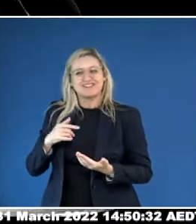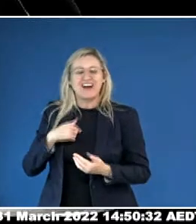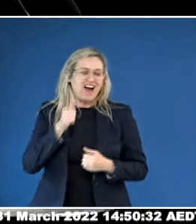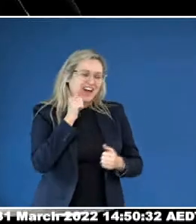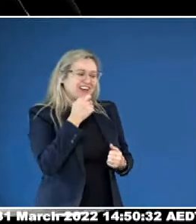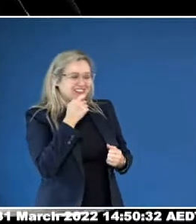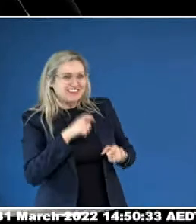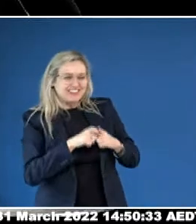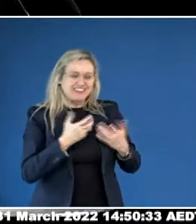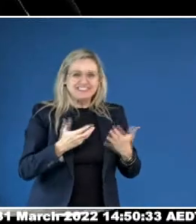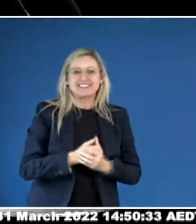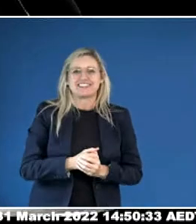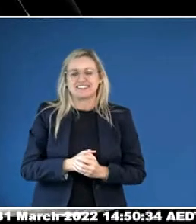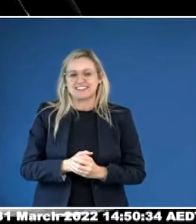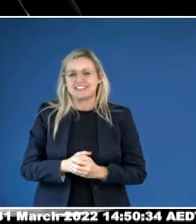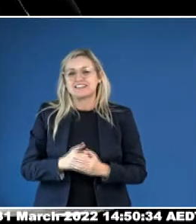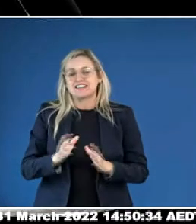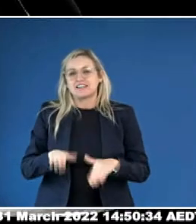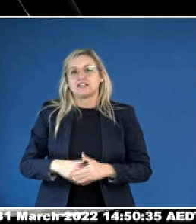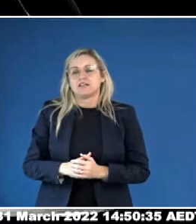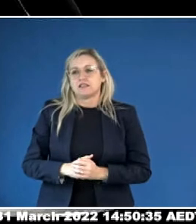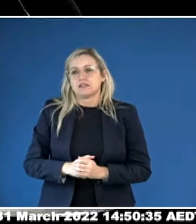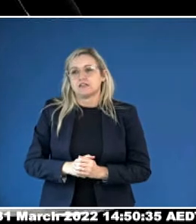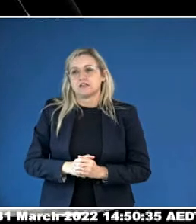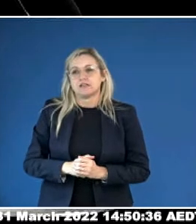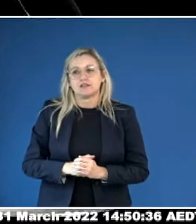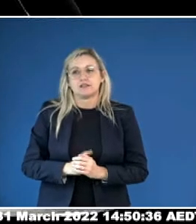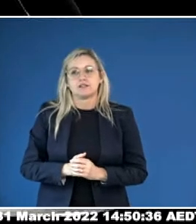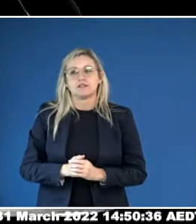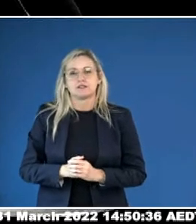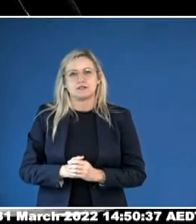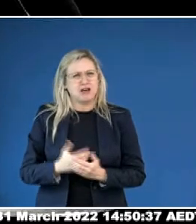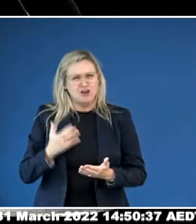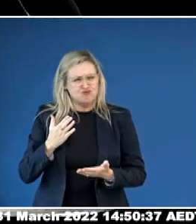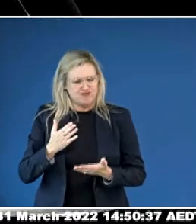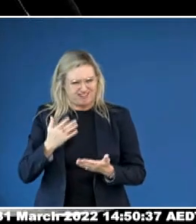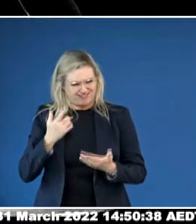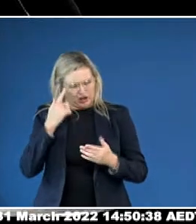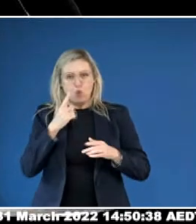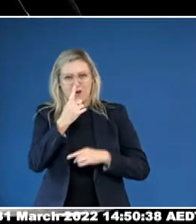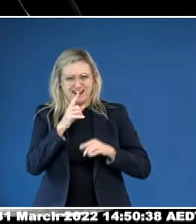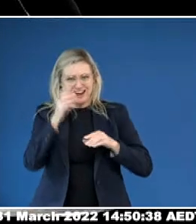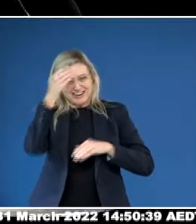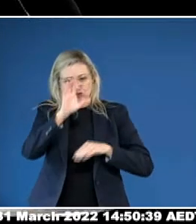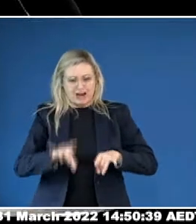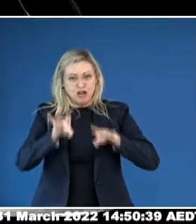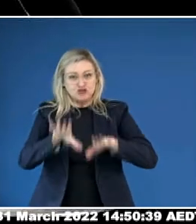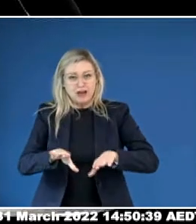So the - I mean, it is absurd when you think of it that in Australia, you